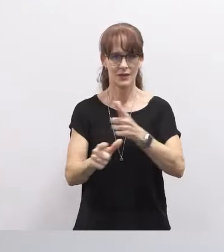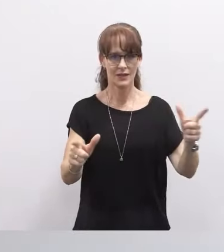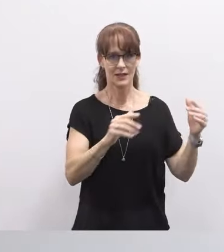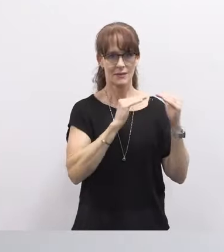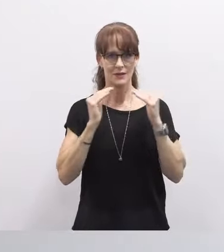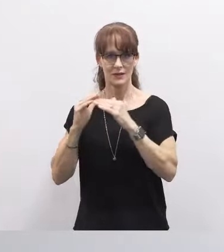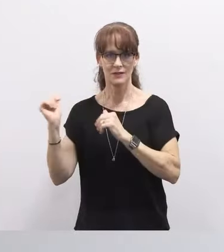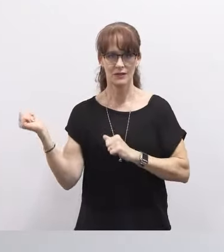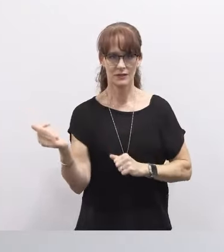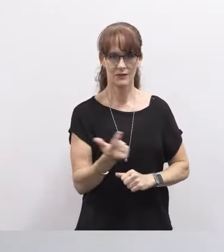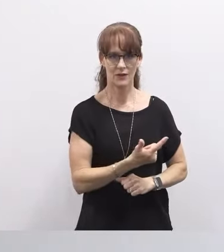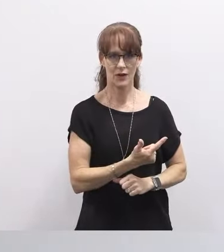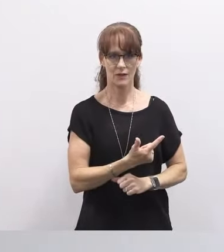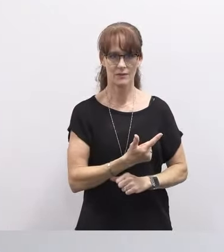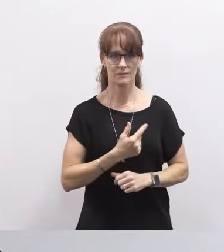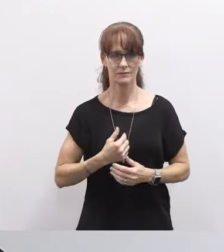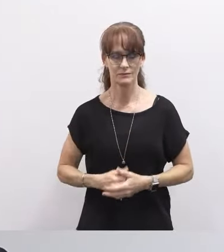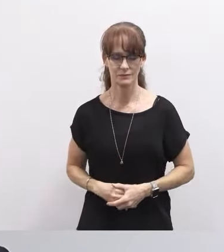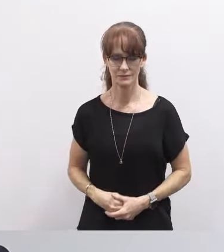with liberty and justice for all.